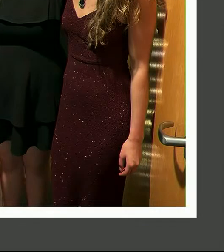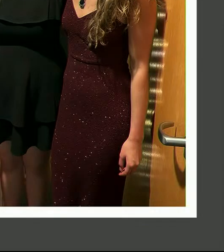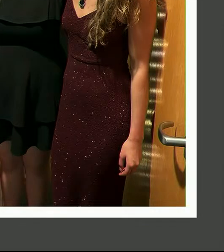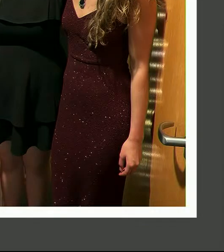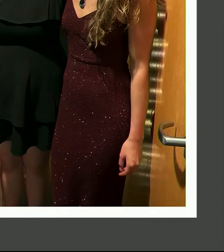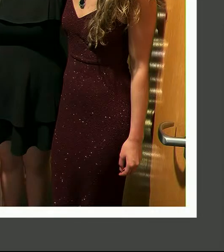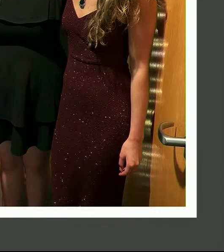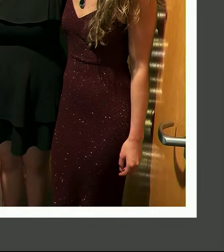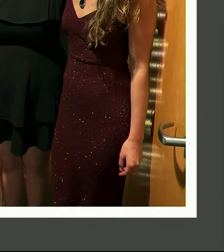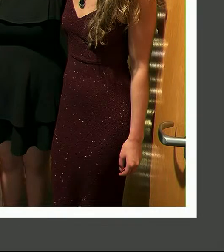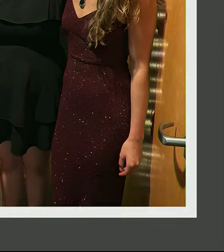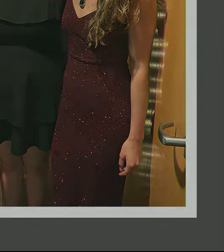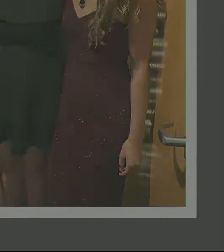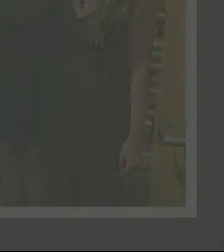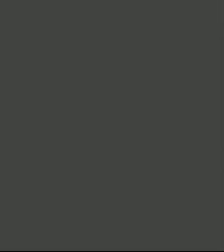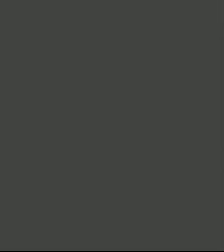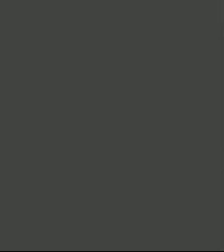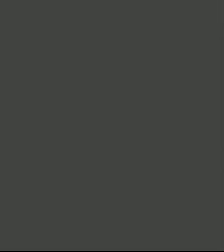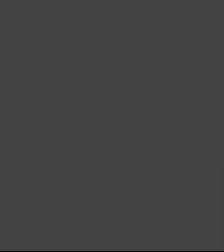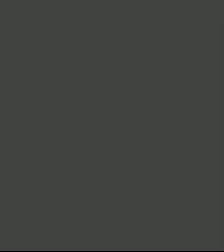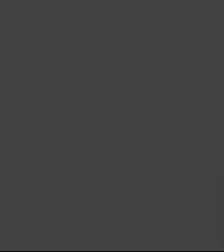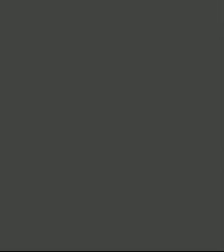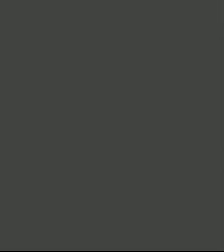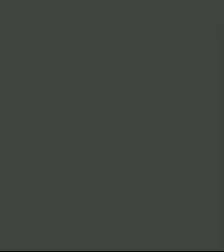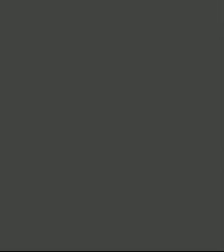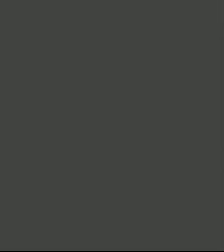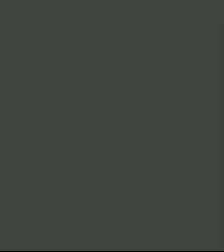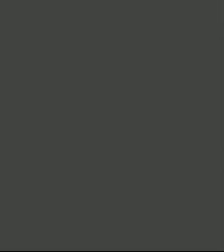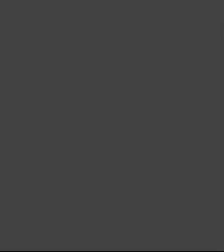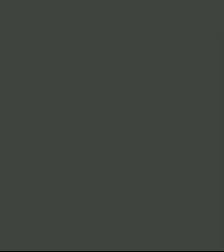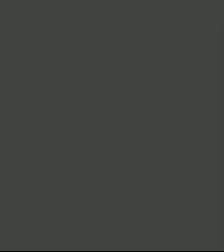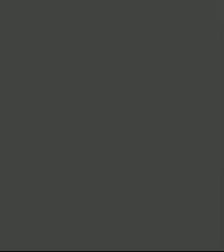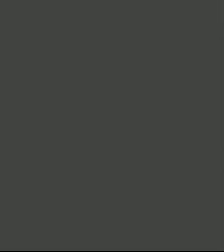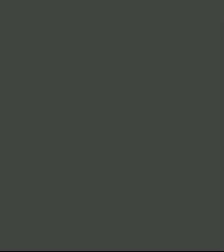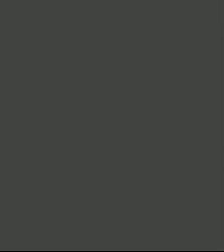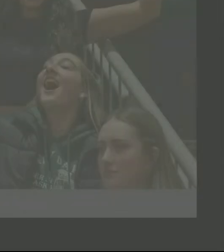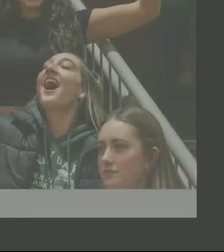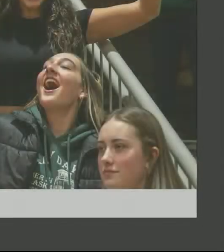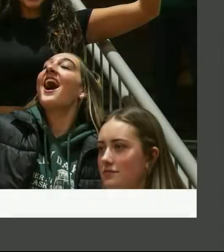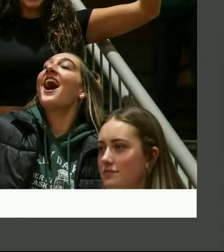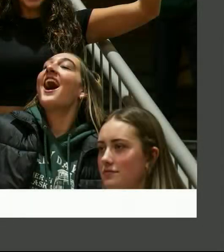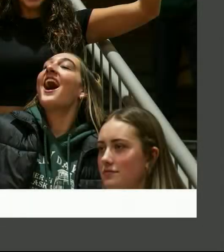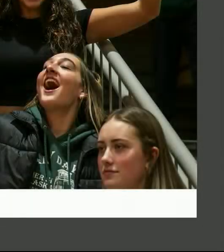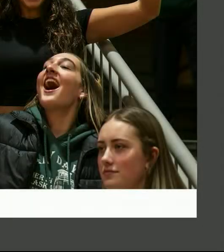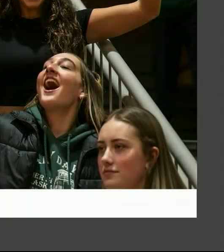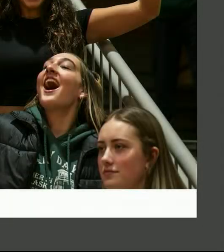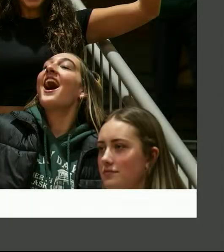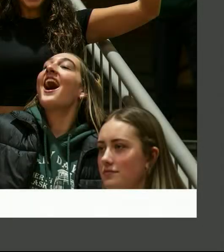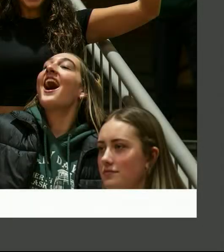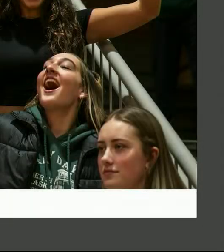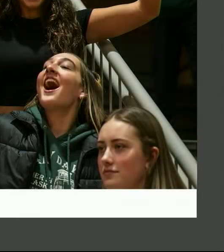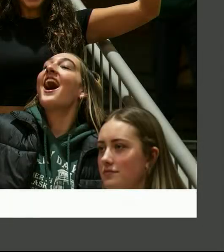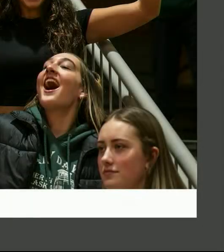epicurus once said you can't control life events but you can control how you react to them.